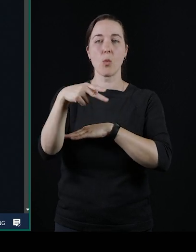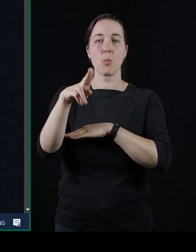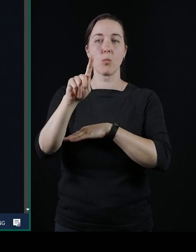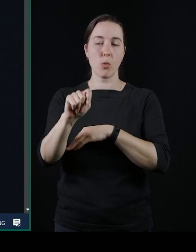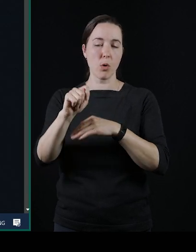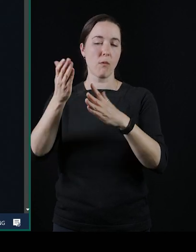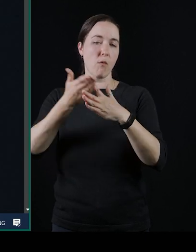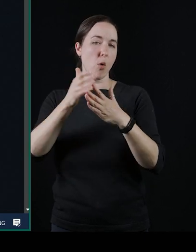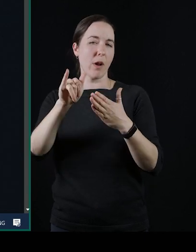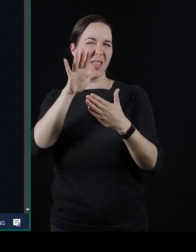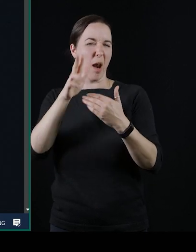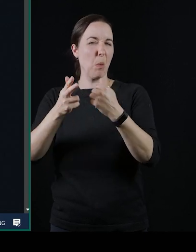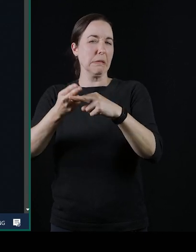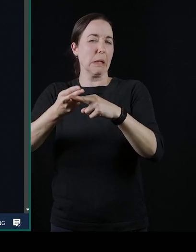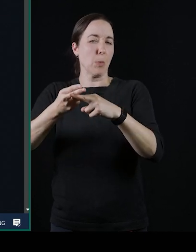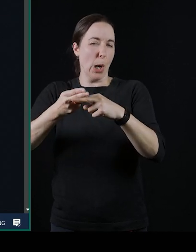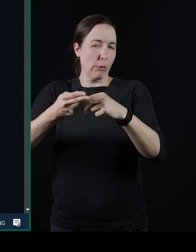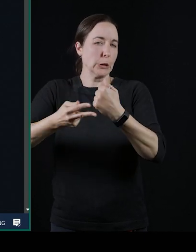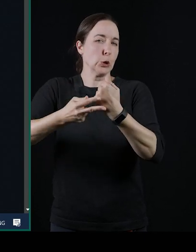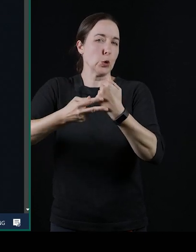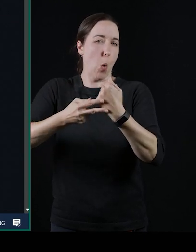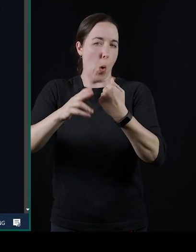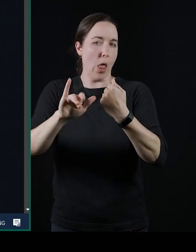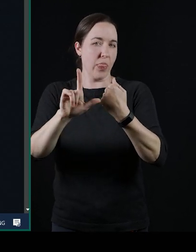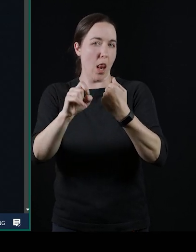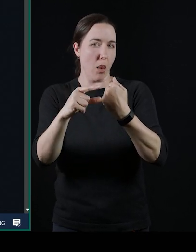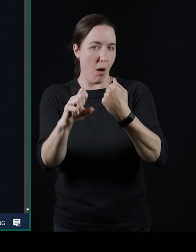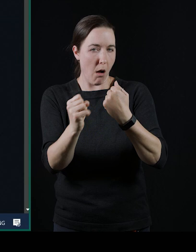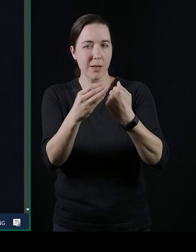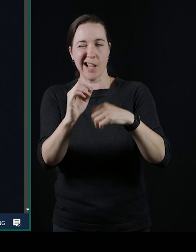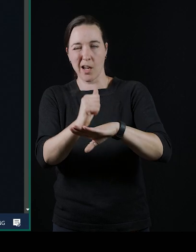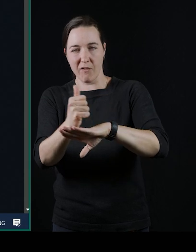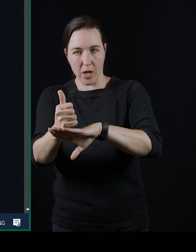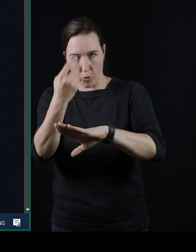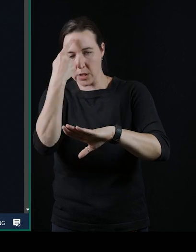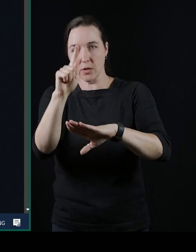which will temporarily store our, the logs and configuration